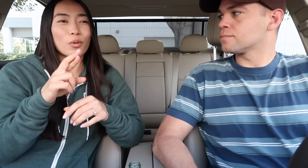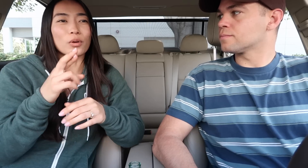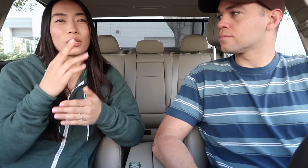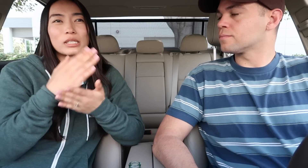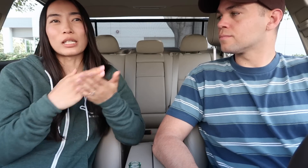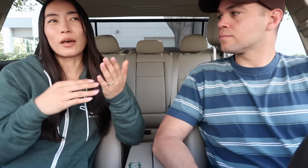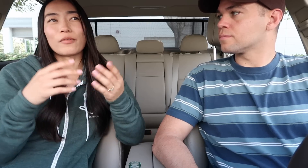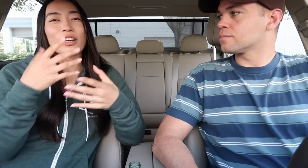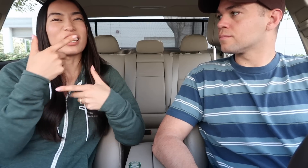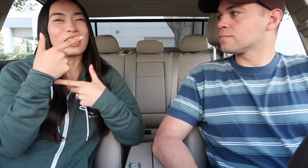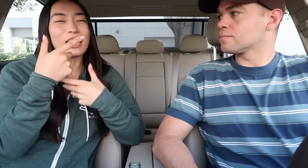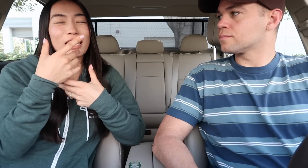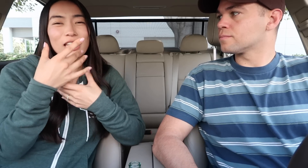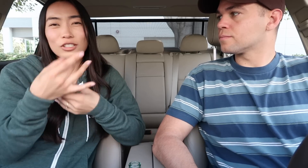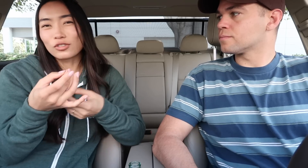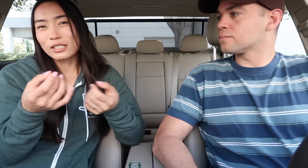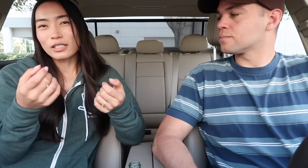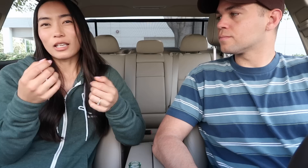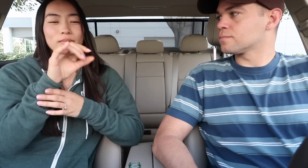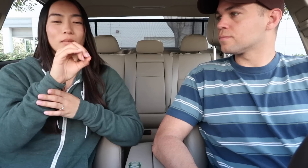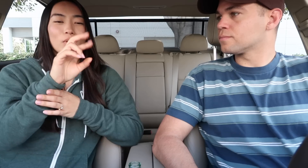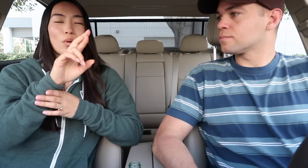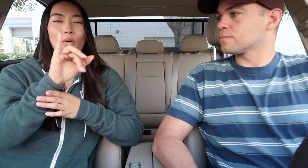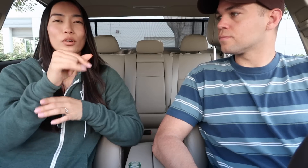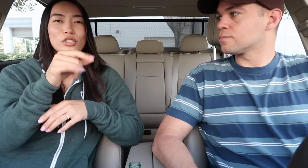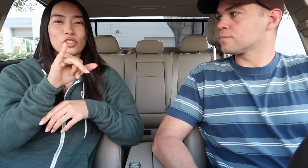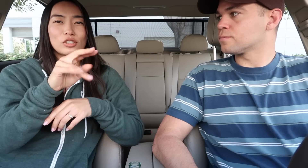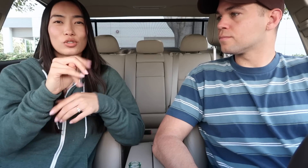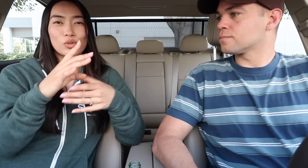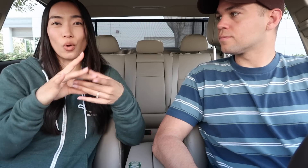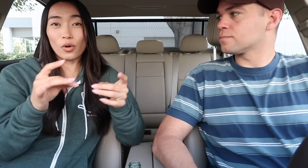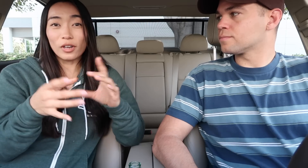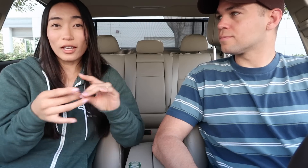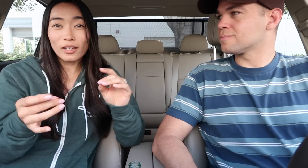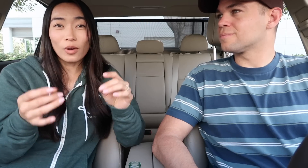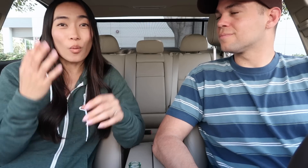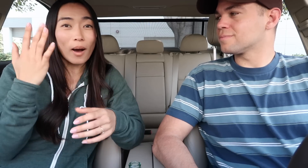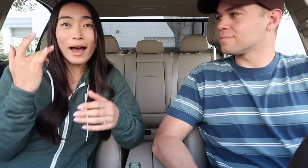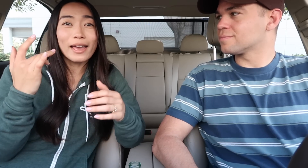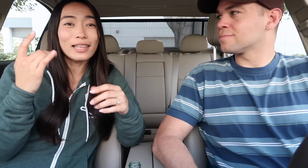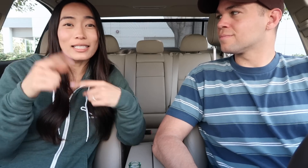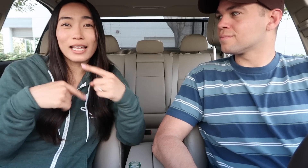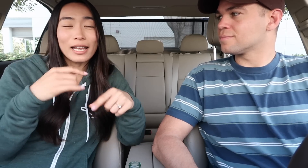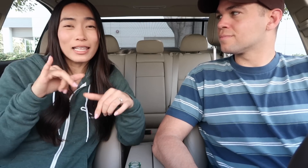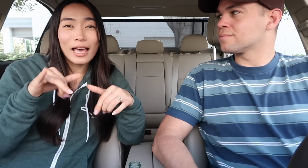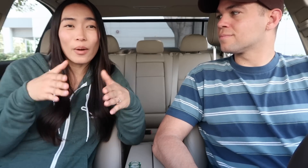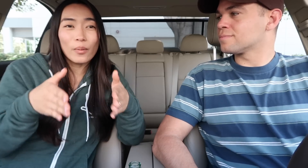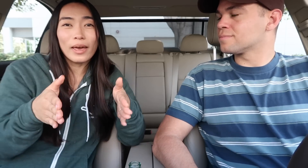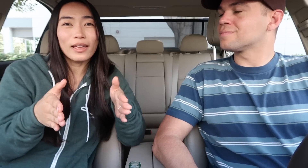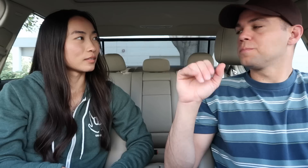or some very interesting origin story why they sign it that way